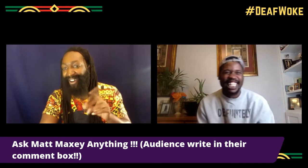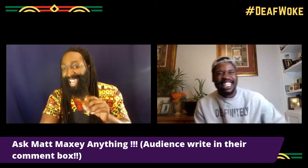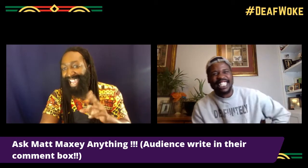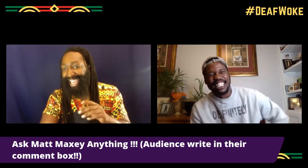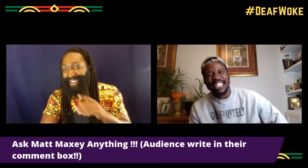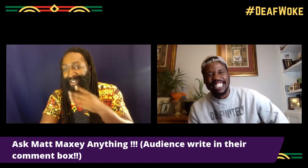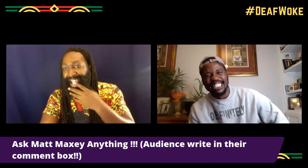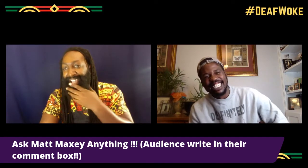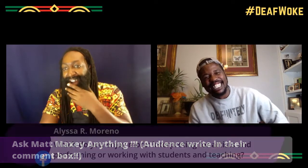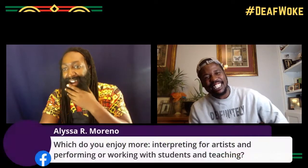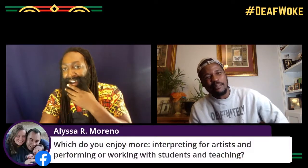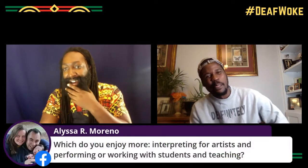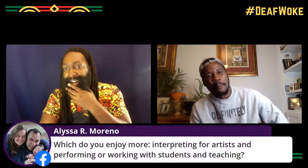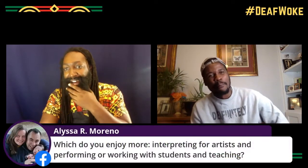I just sink right to the bottom.